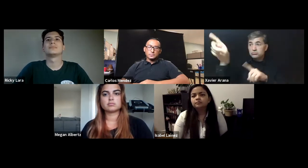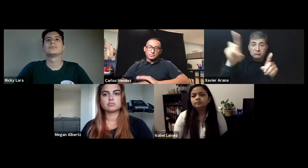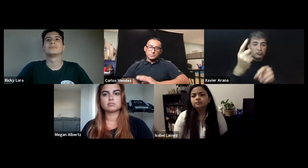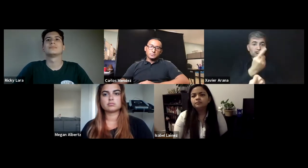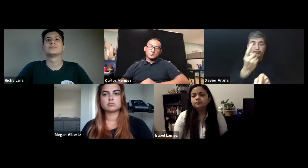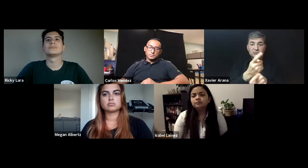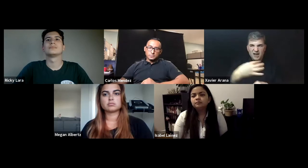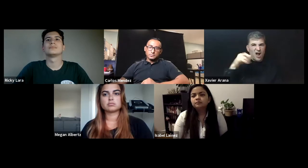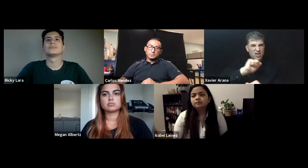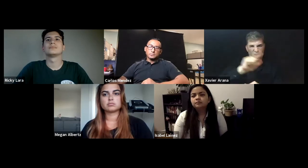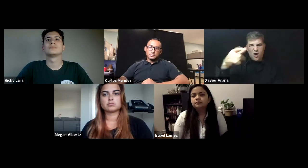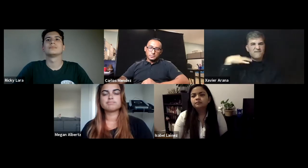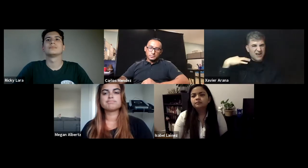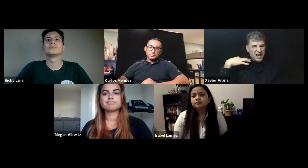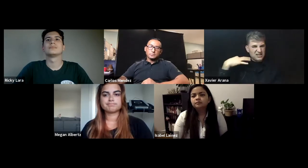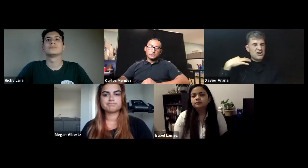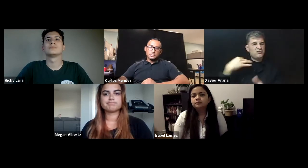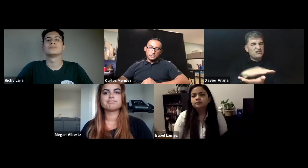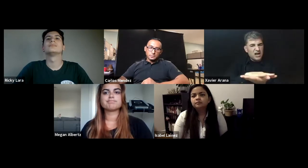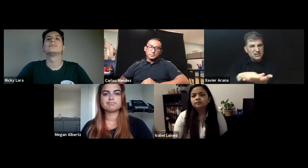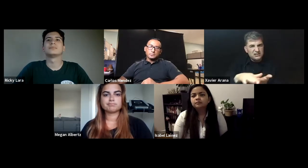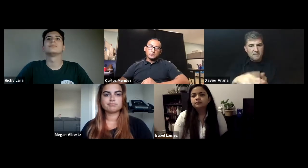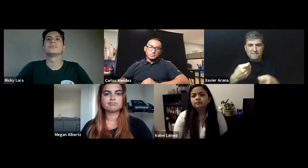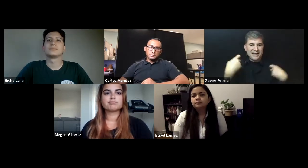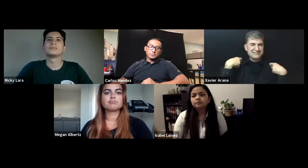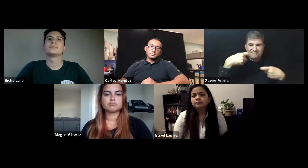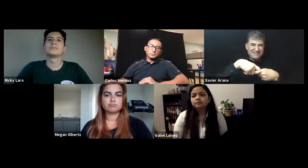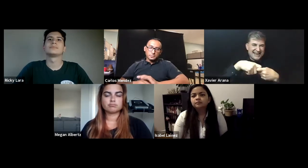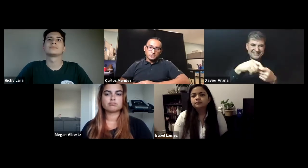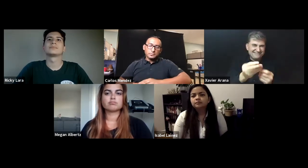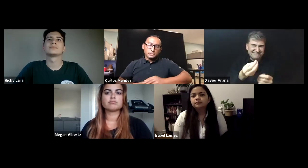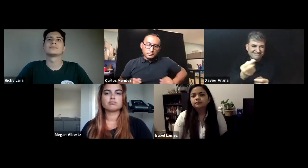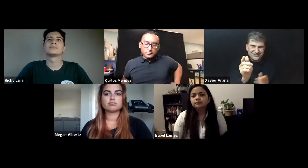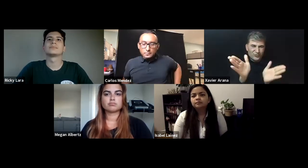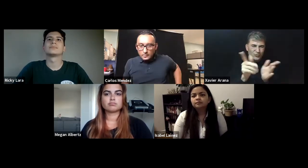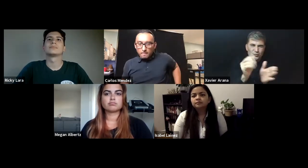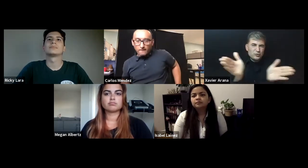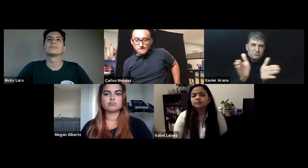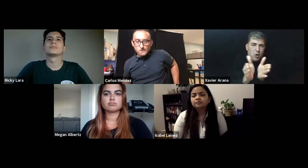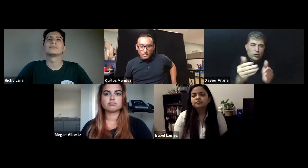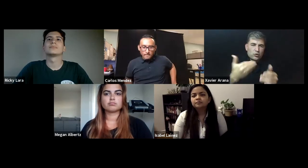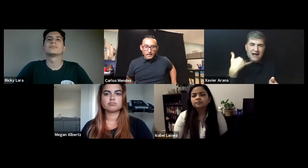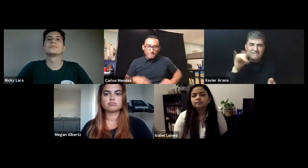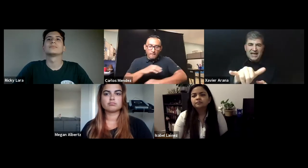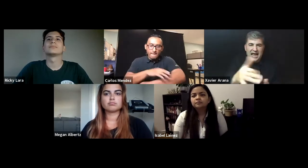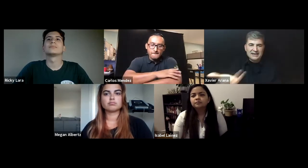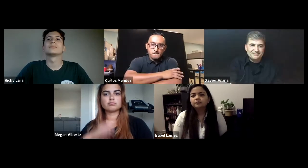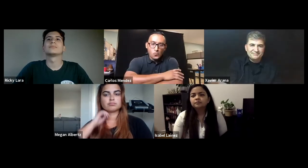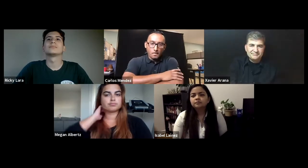Um, some churches have regular interpreters. Some don't. Most of the time, I guess, again,